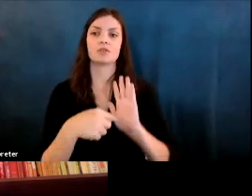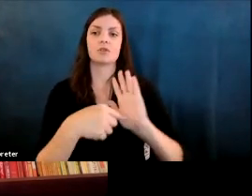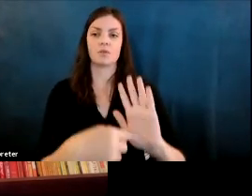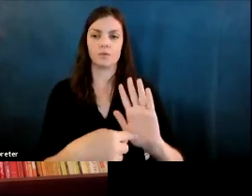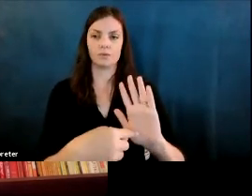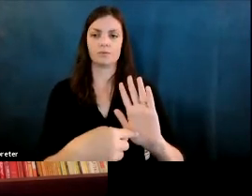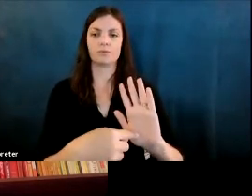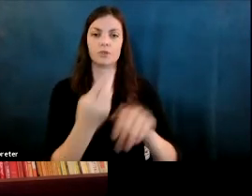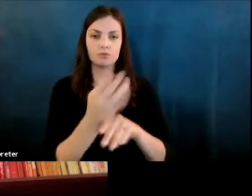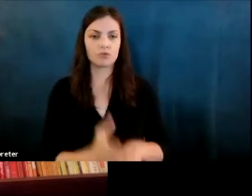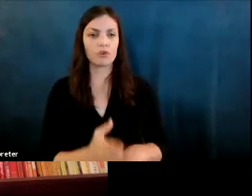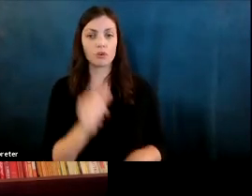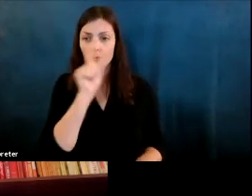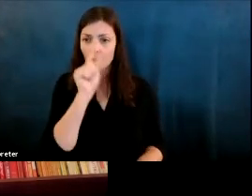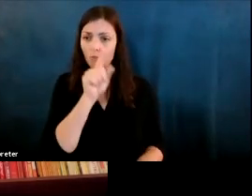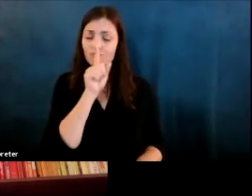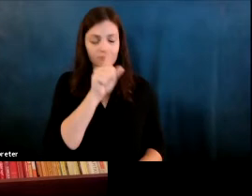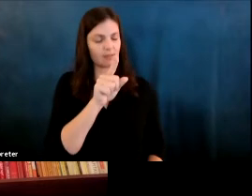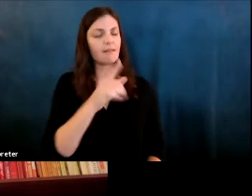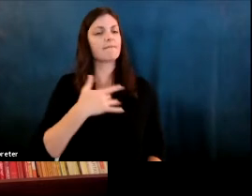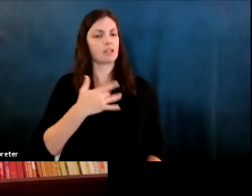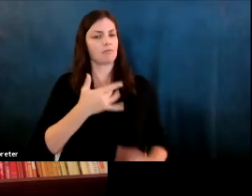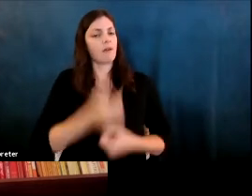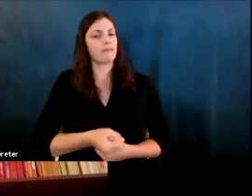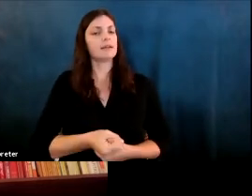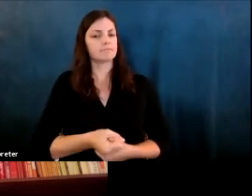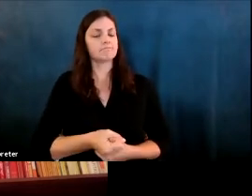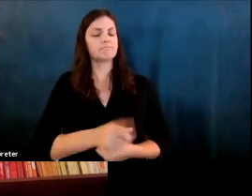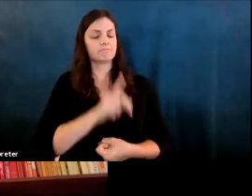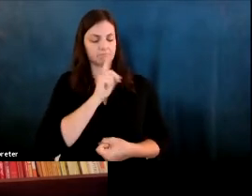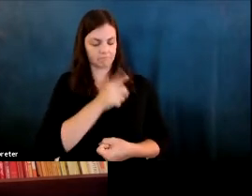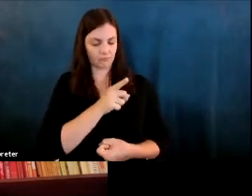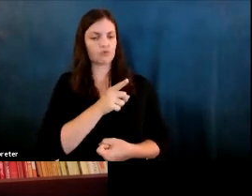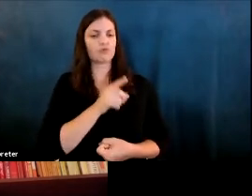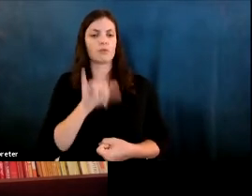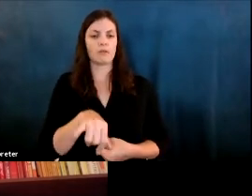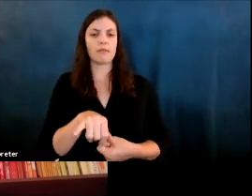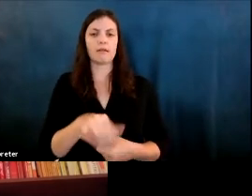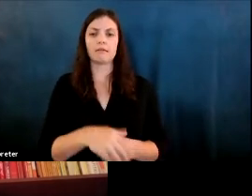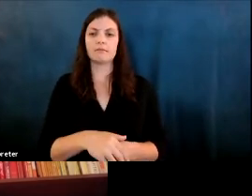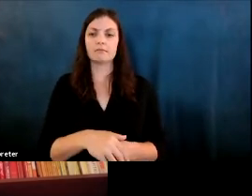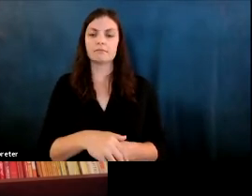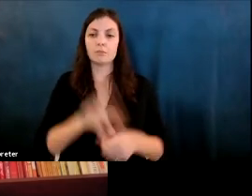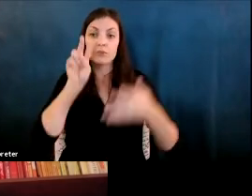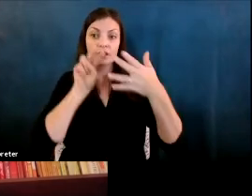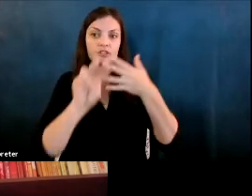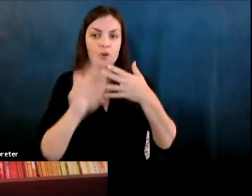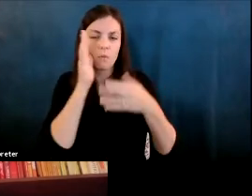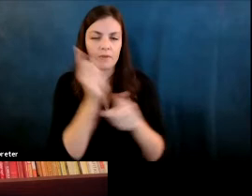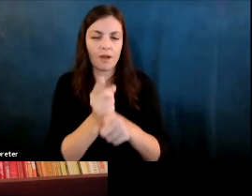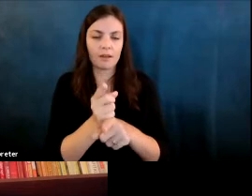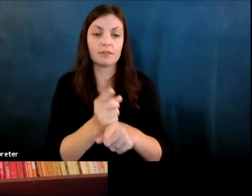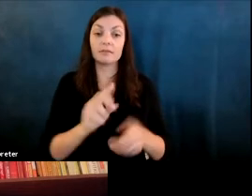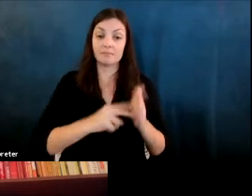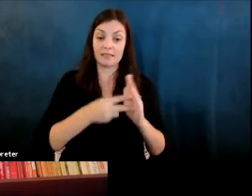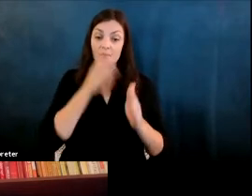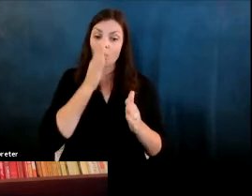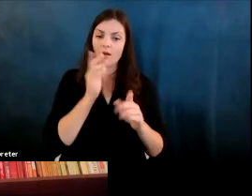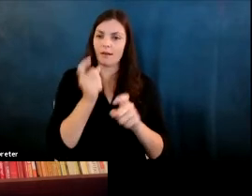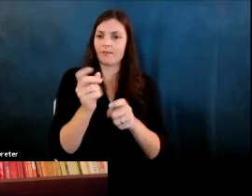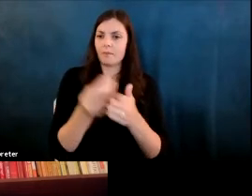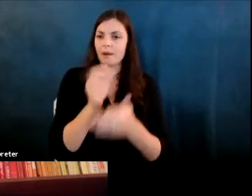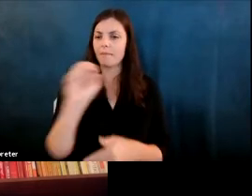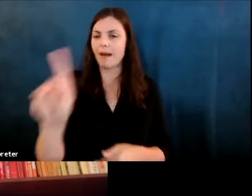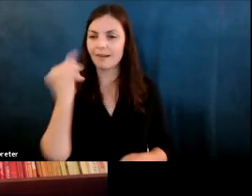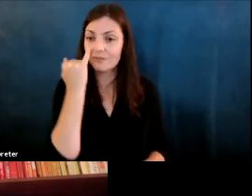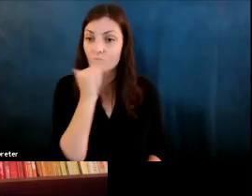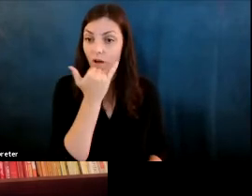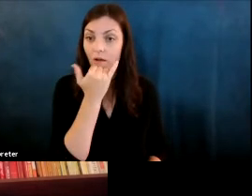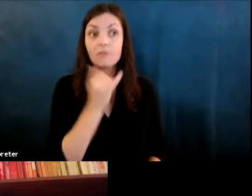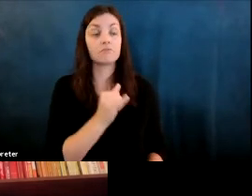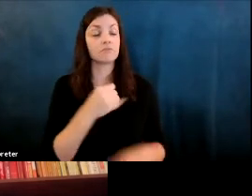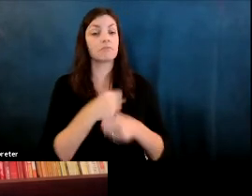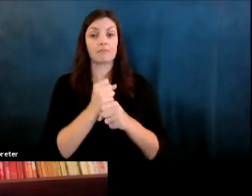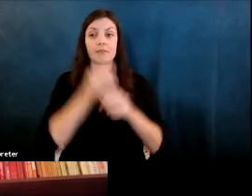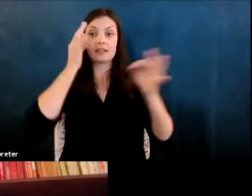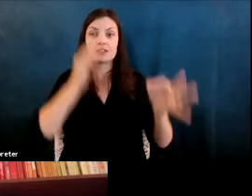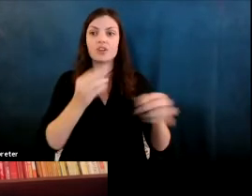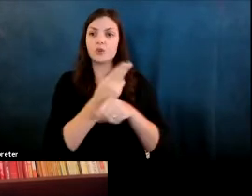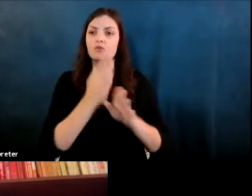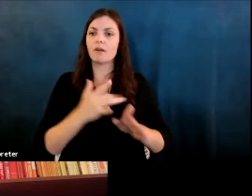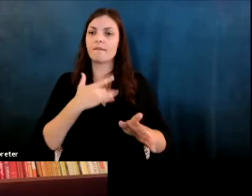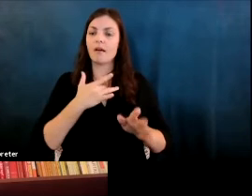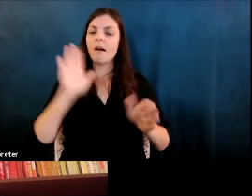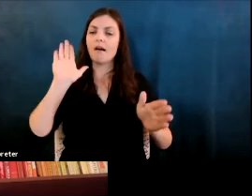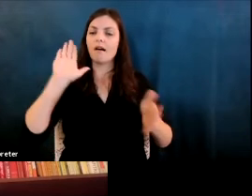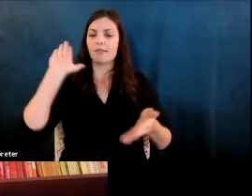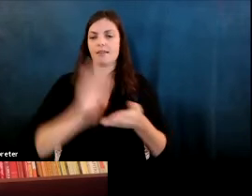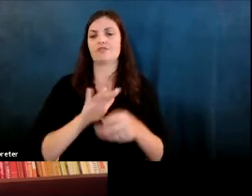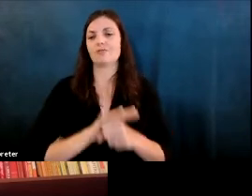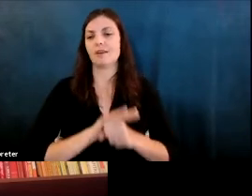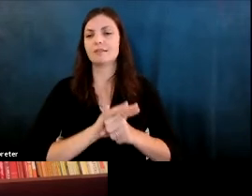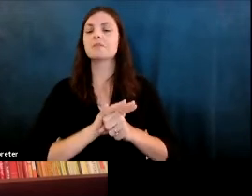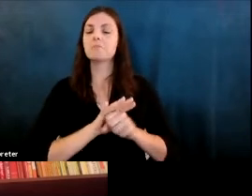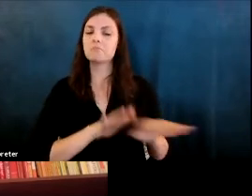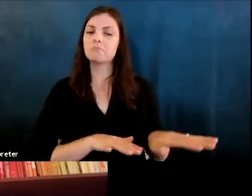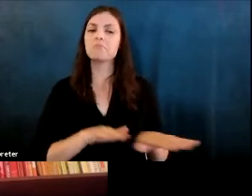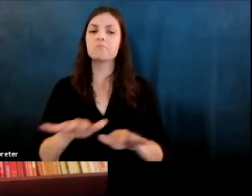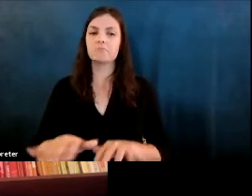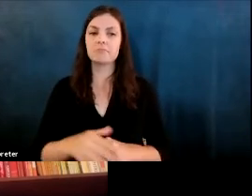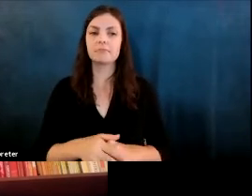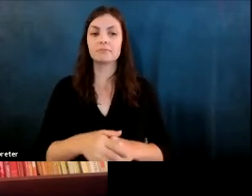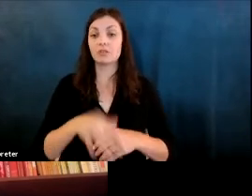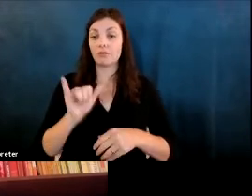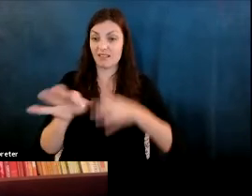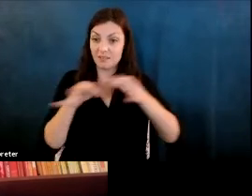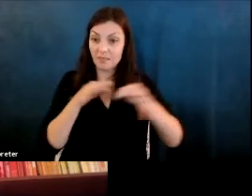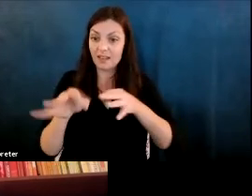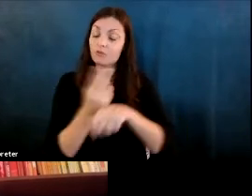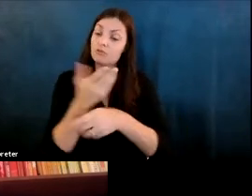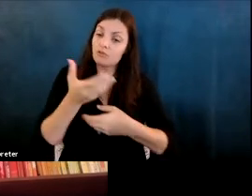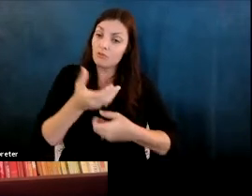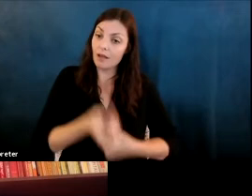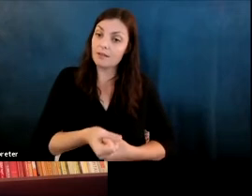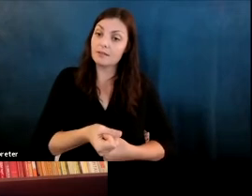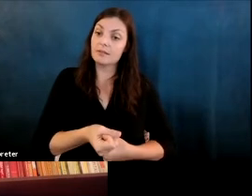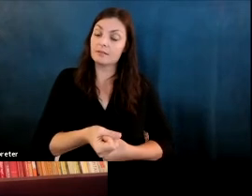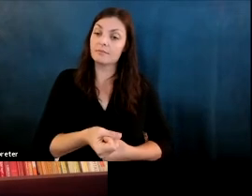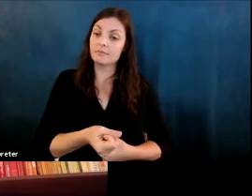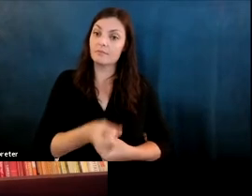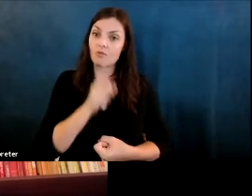Fernanda Viegas: Users that Google was so certain about their prediction that they're willing to put money on the table Okay, and that in turn made the decision that was very stressful for users, much less stressful so explaining and using trust, was it was incredibly helpful.